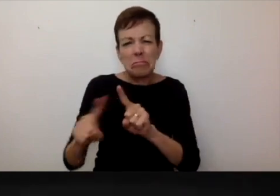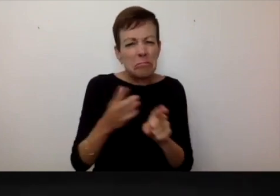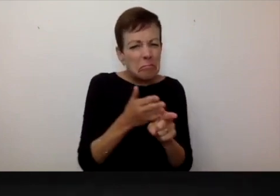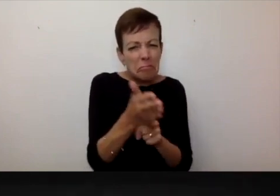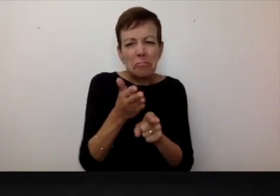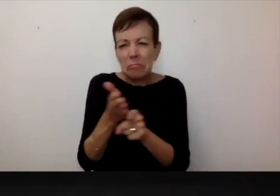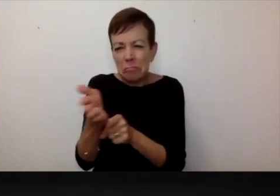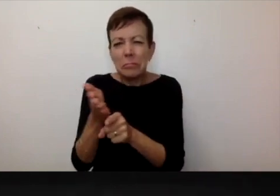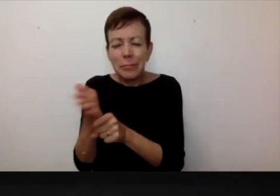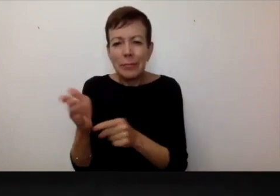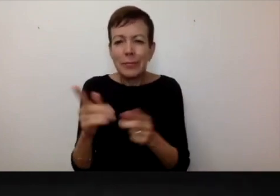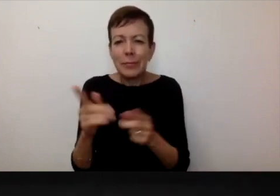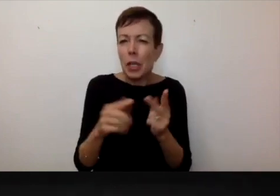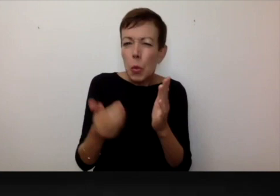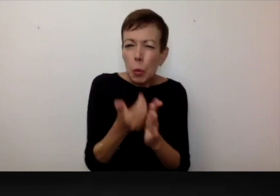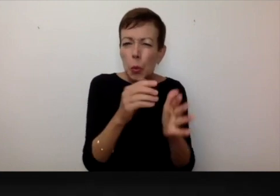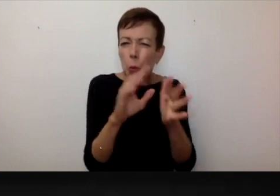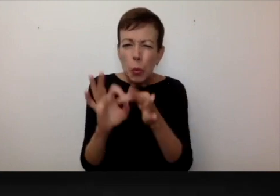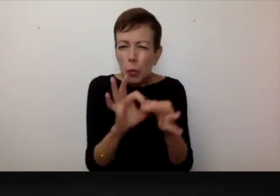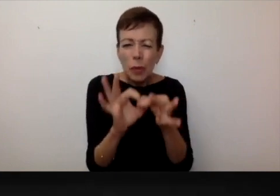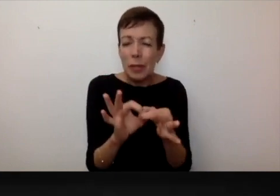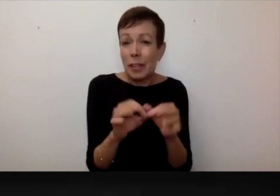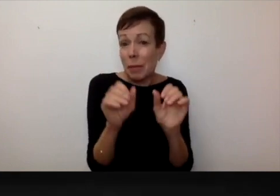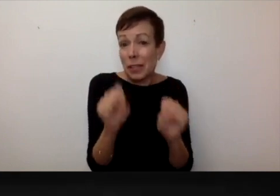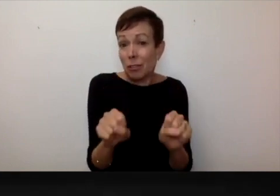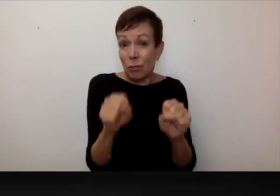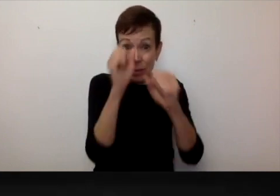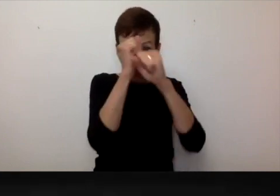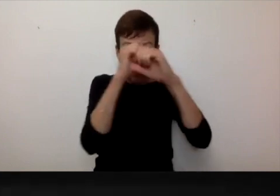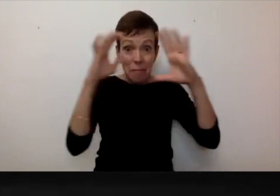anything you can imagine these artists these 10 artists undertook